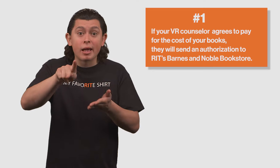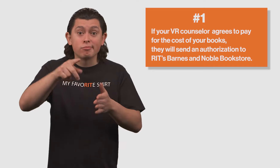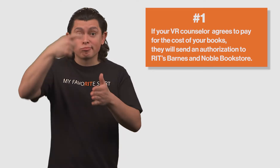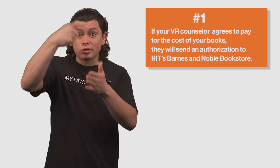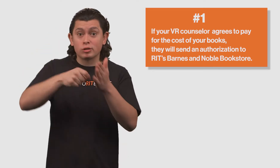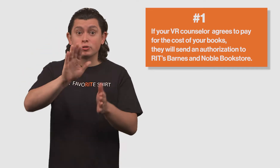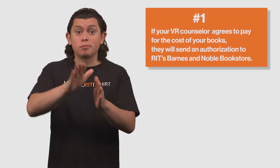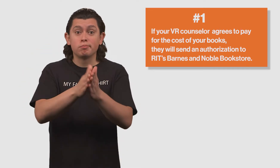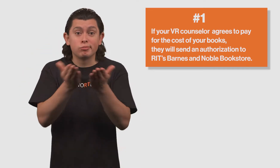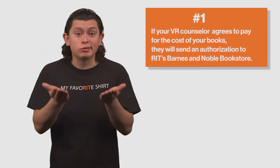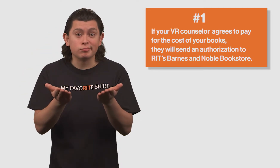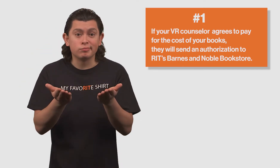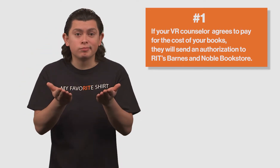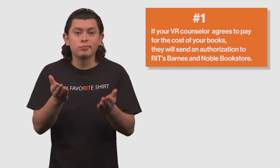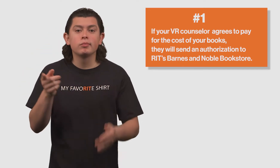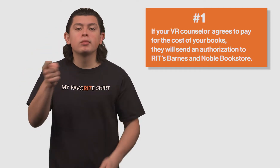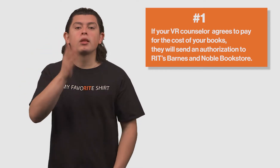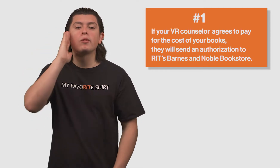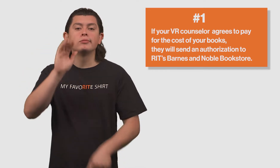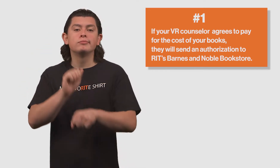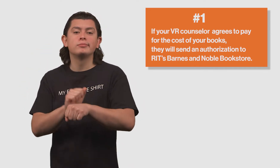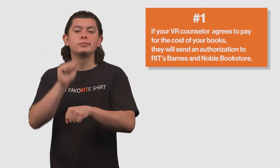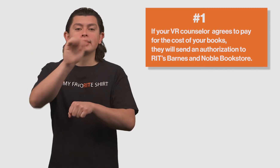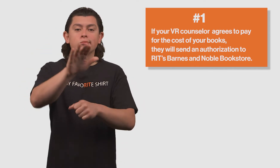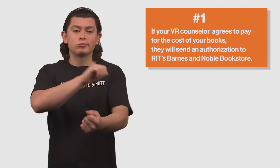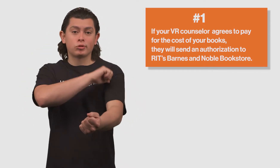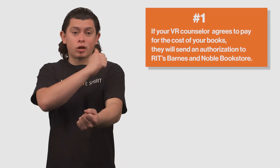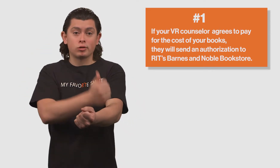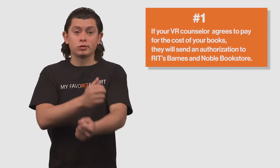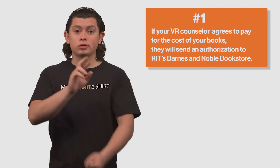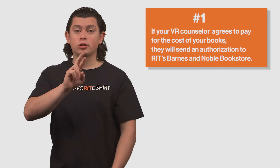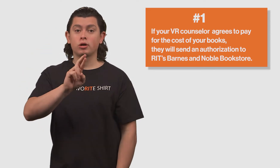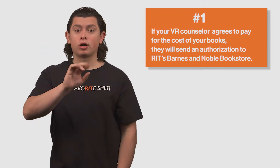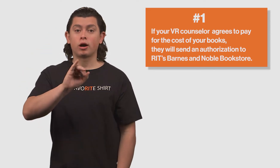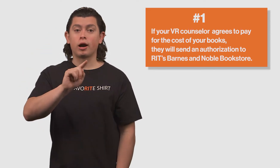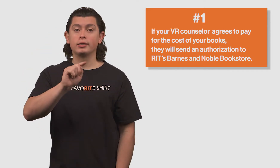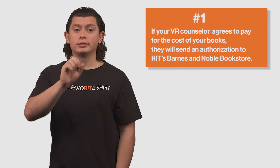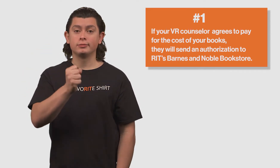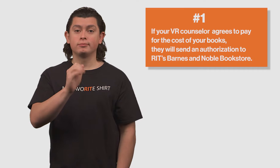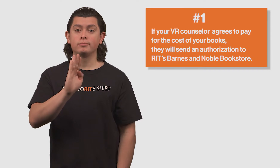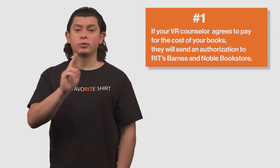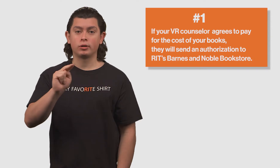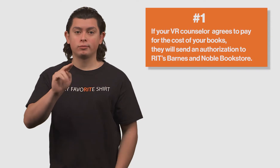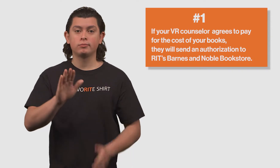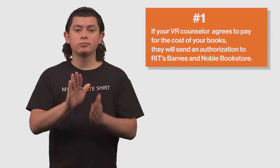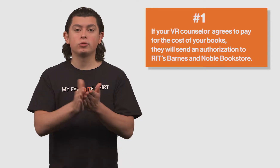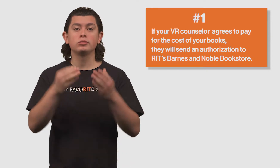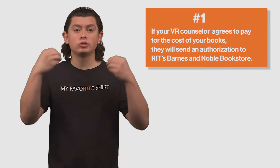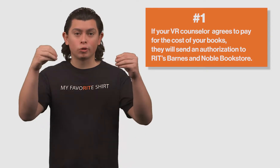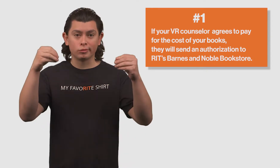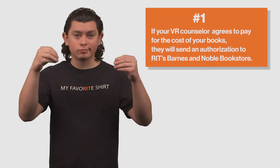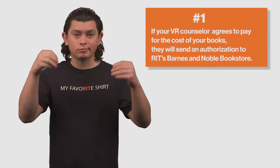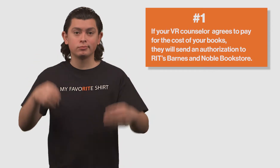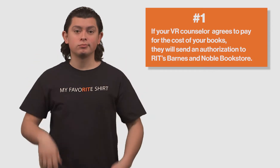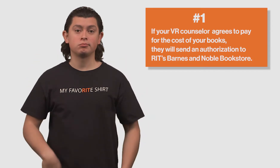HAS AGREED TO HELP PAY FOR THE COST OF YOUR BOOKS, THEY WILL SEND AN AUTHORIZATION TO RIT's BARNES & NOBLE BOOKSTORE.